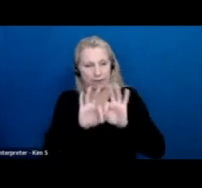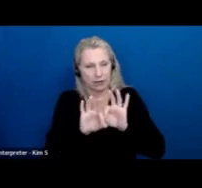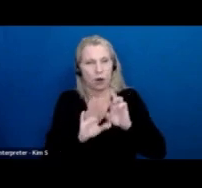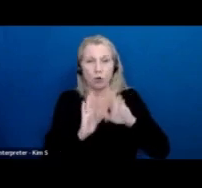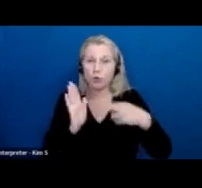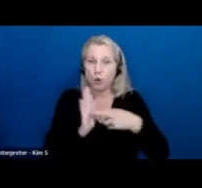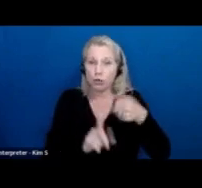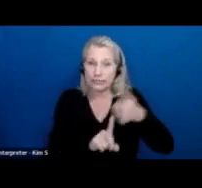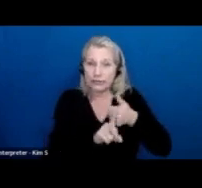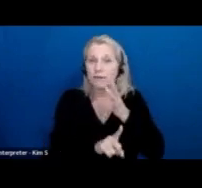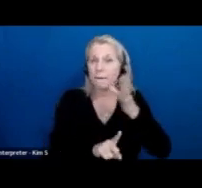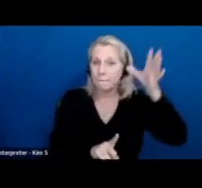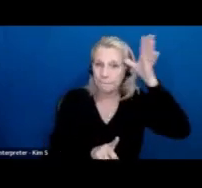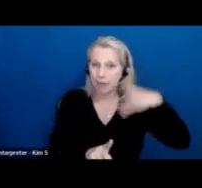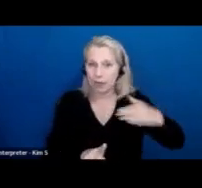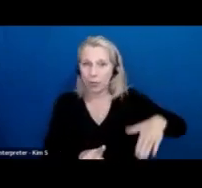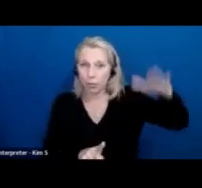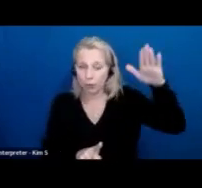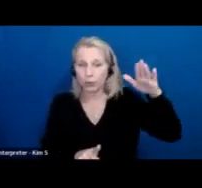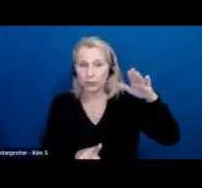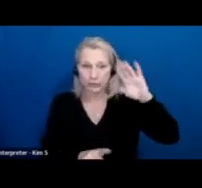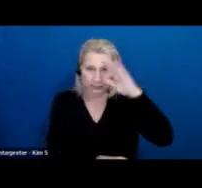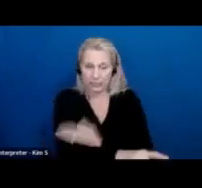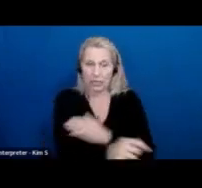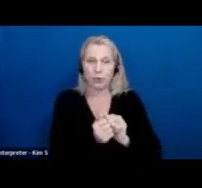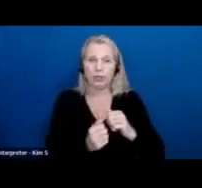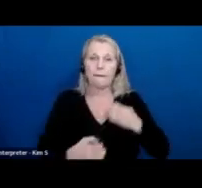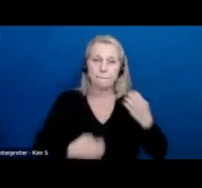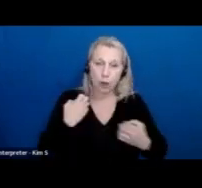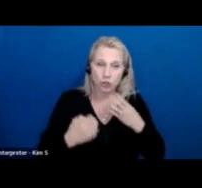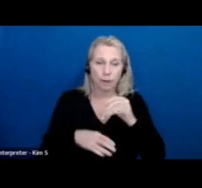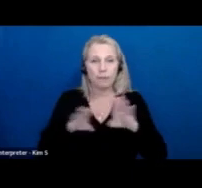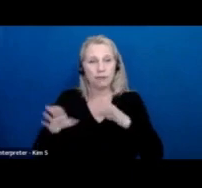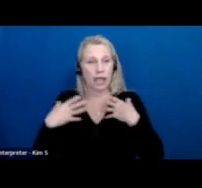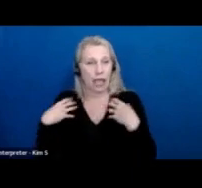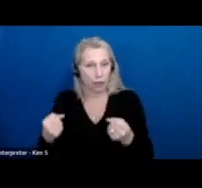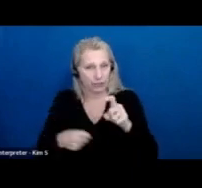a parent raising three sons with emotional and behavioral health needs. Toni applies her non